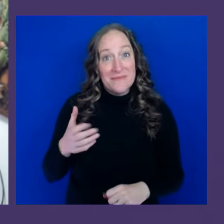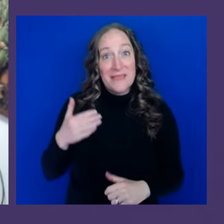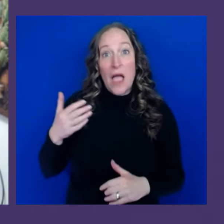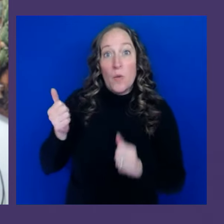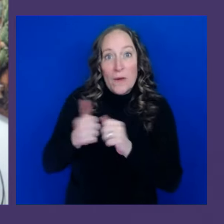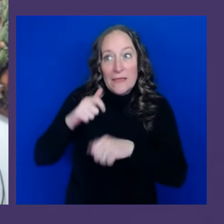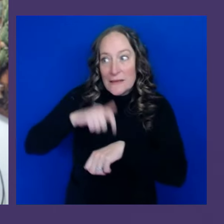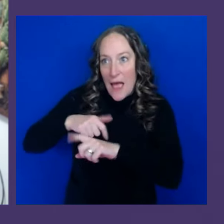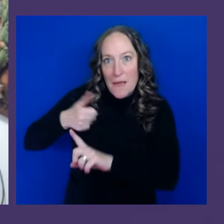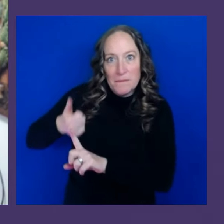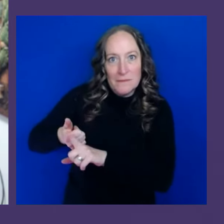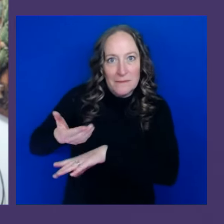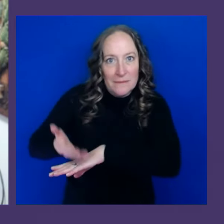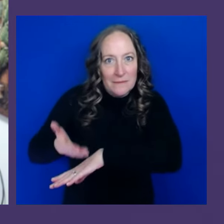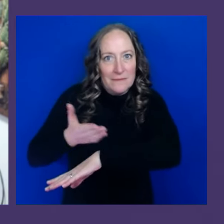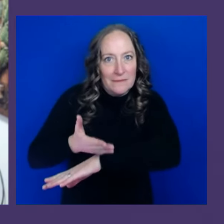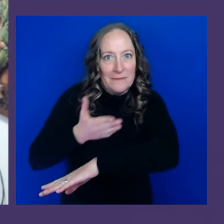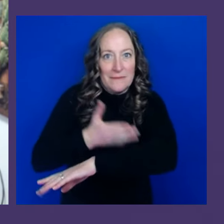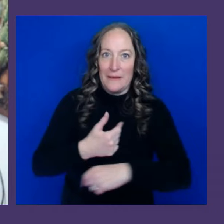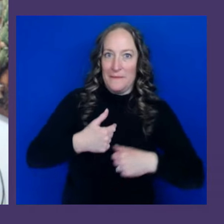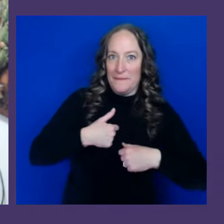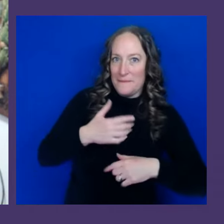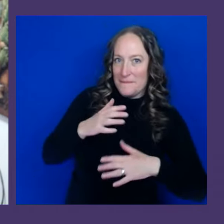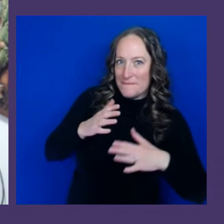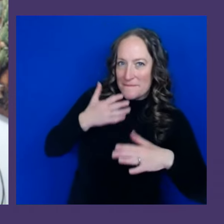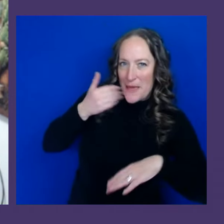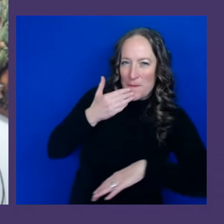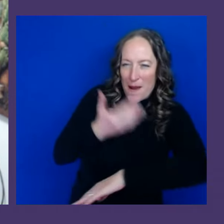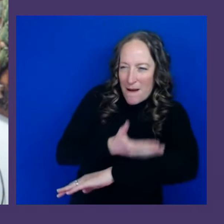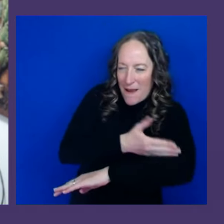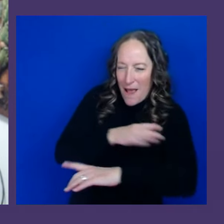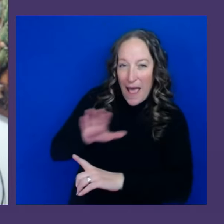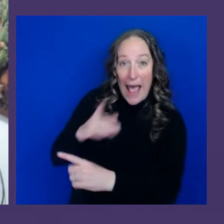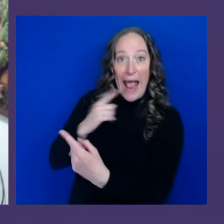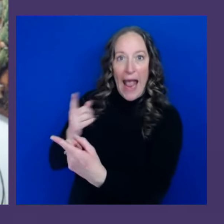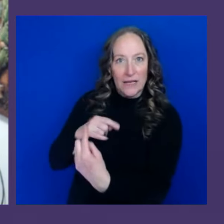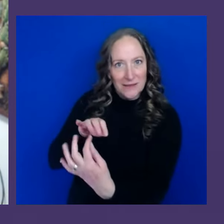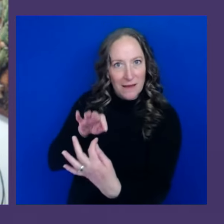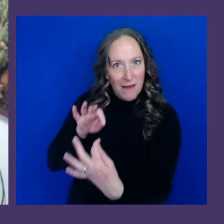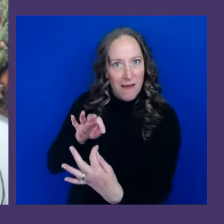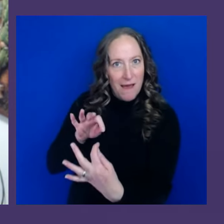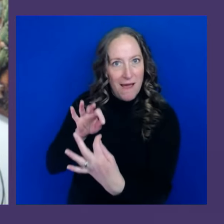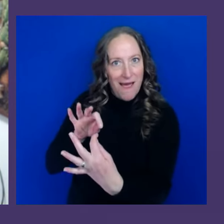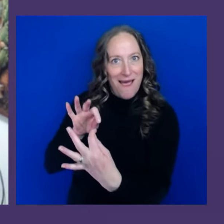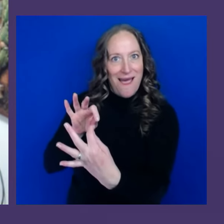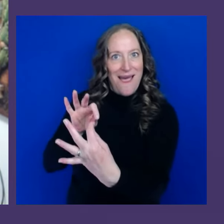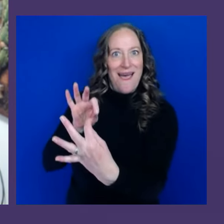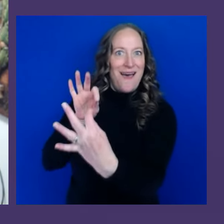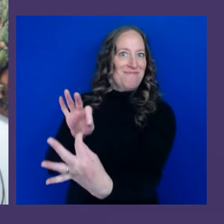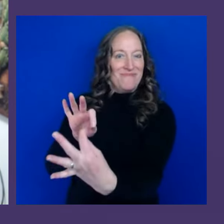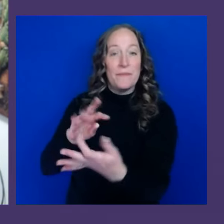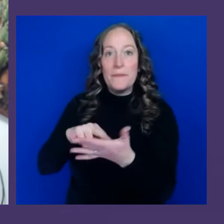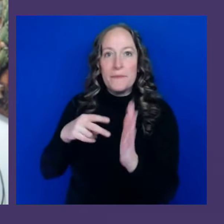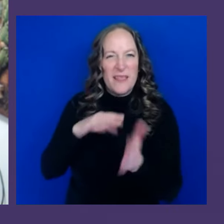better and better answers from it. You will have to spend less time trying to explain